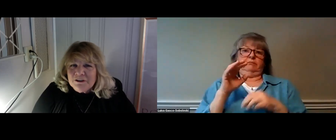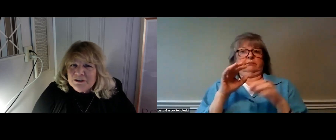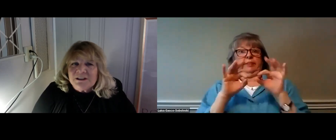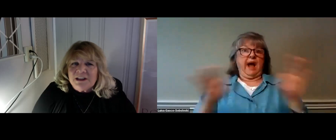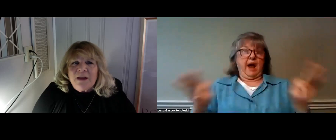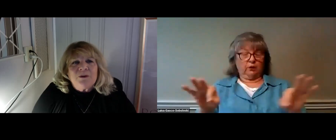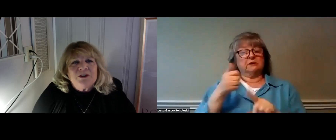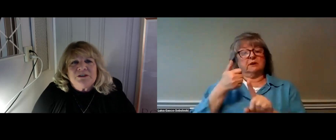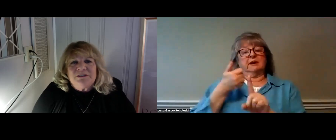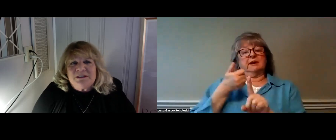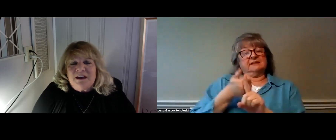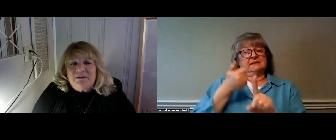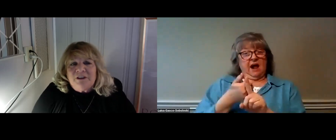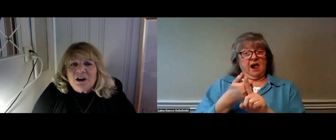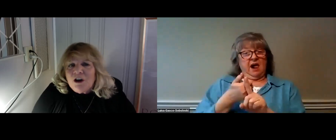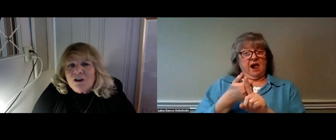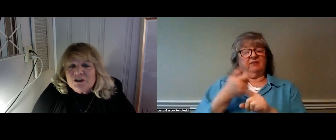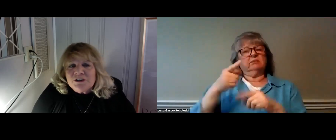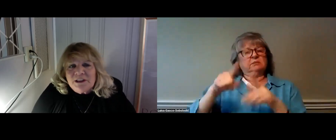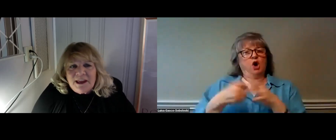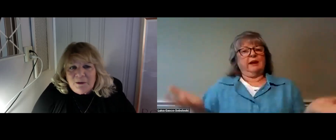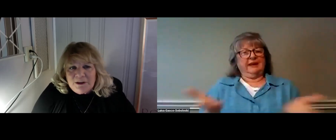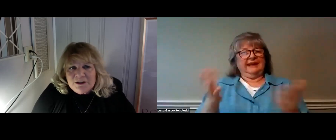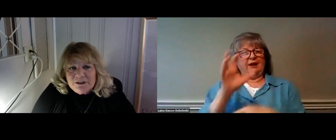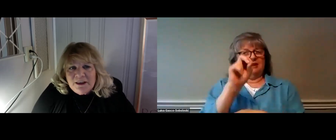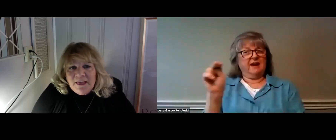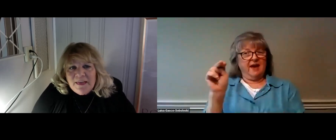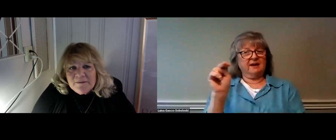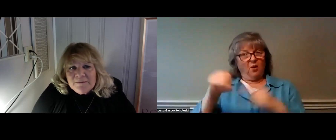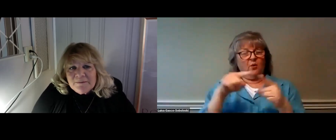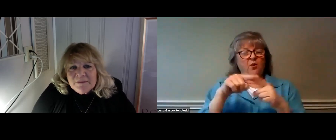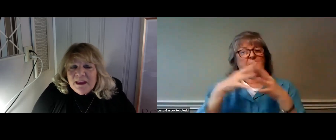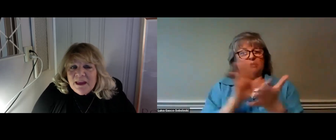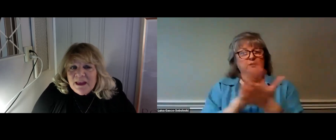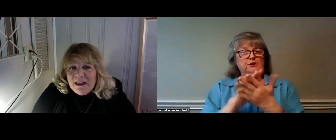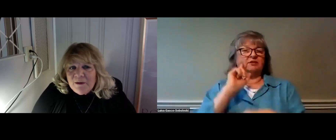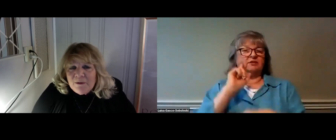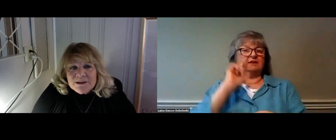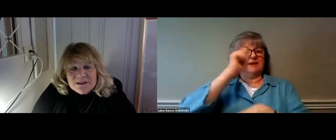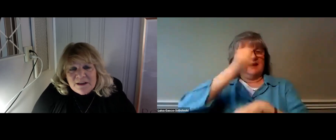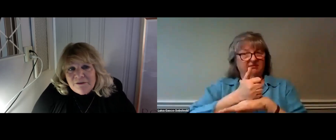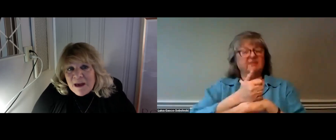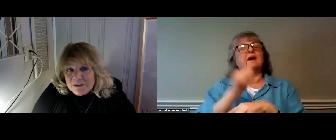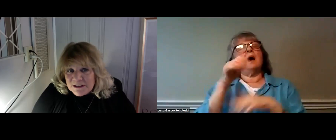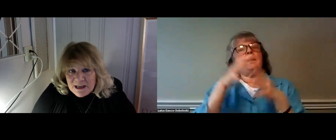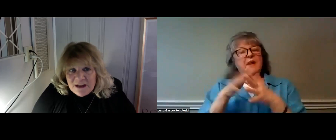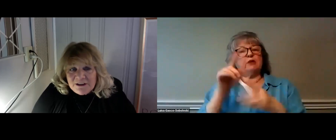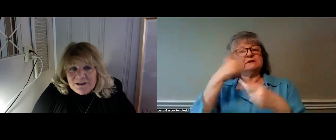language of the deaf, our cultured language. It was founded here at the